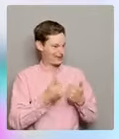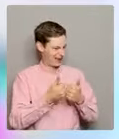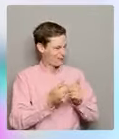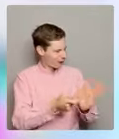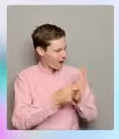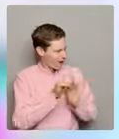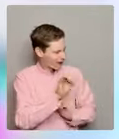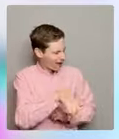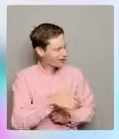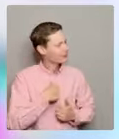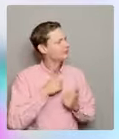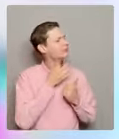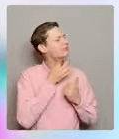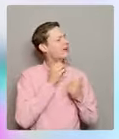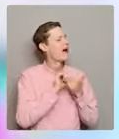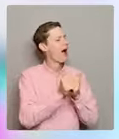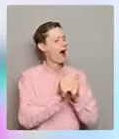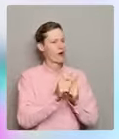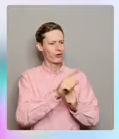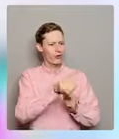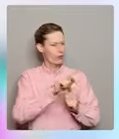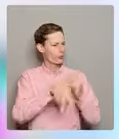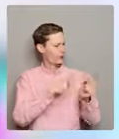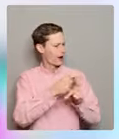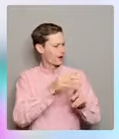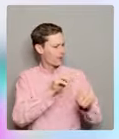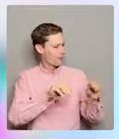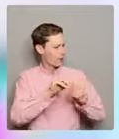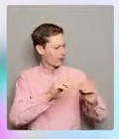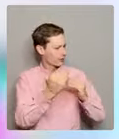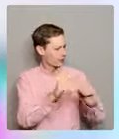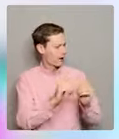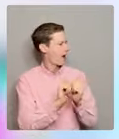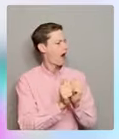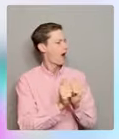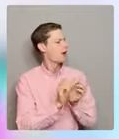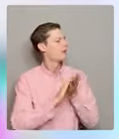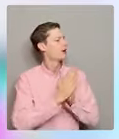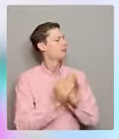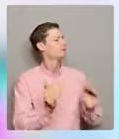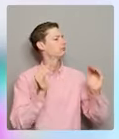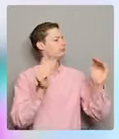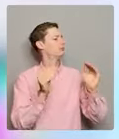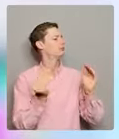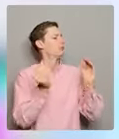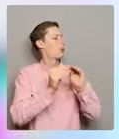can do to make games more accessible to players with these types of mobility restrictions? Yeah, that's a great question.